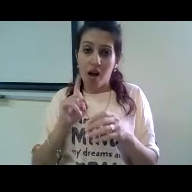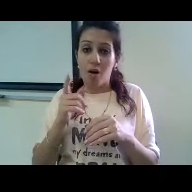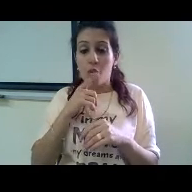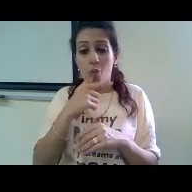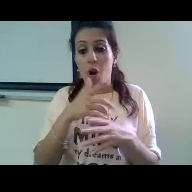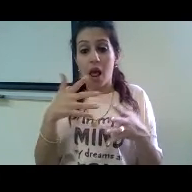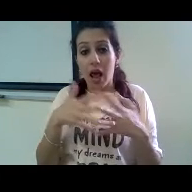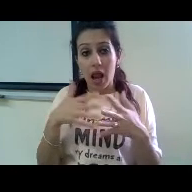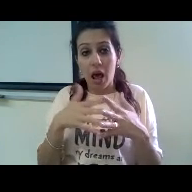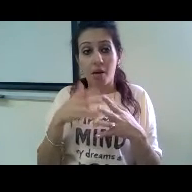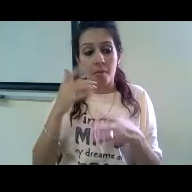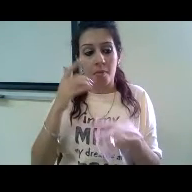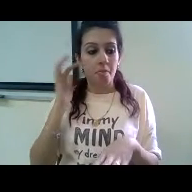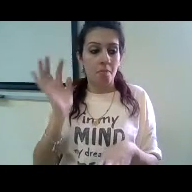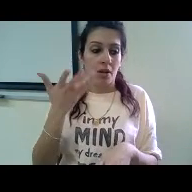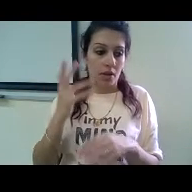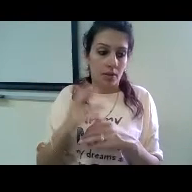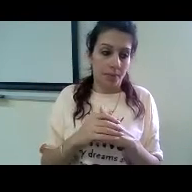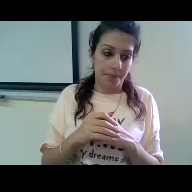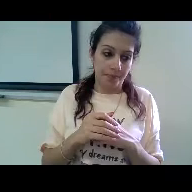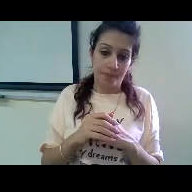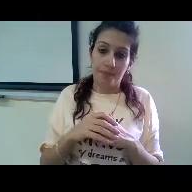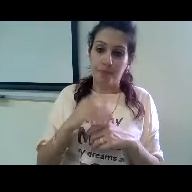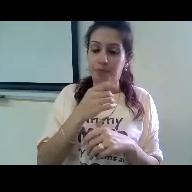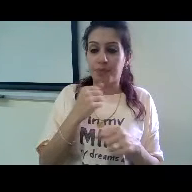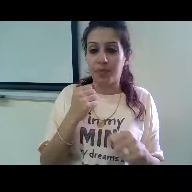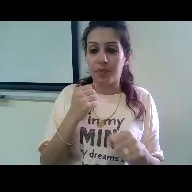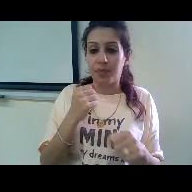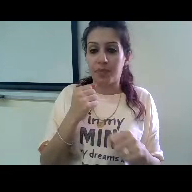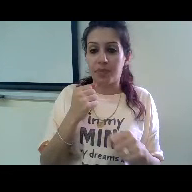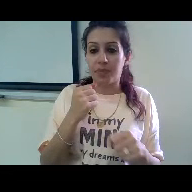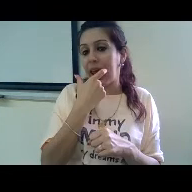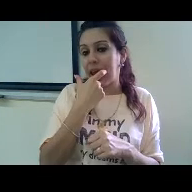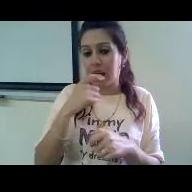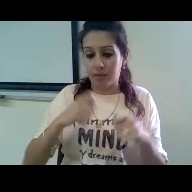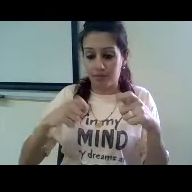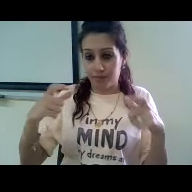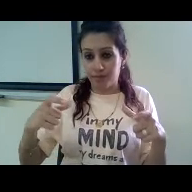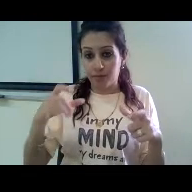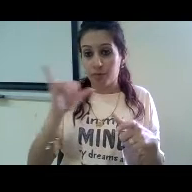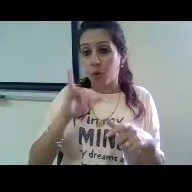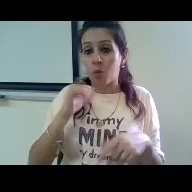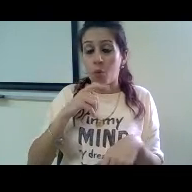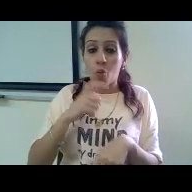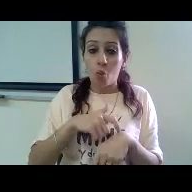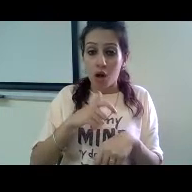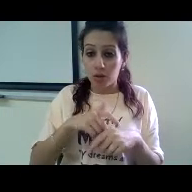that has to be taken with us when we think about long term solutions.